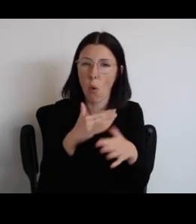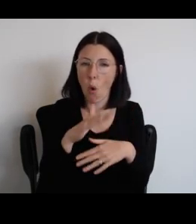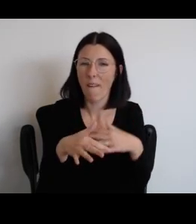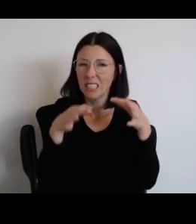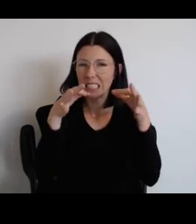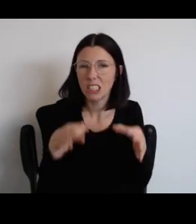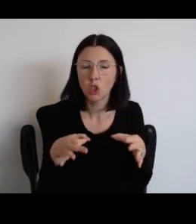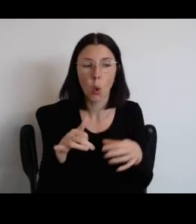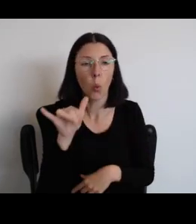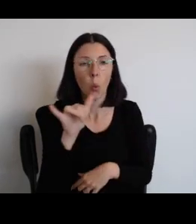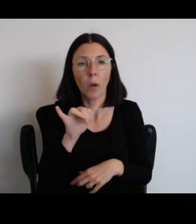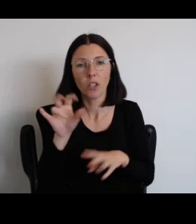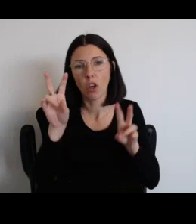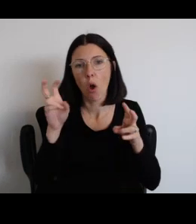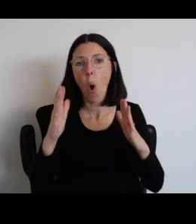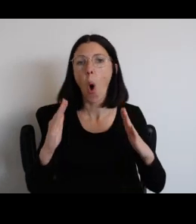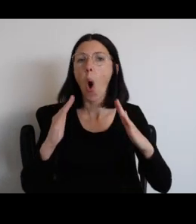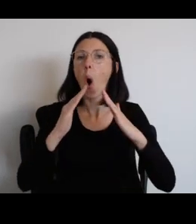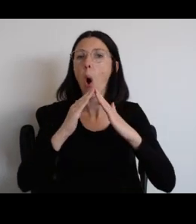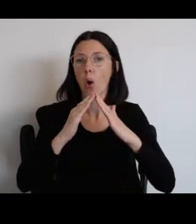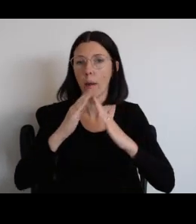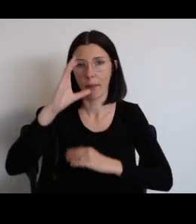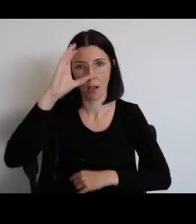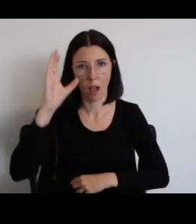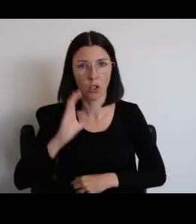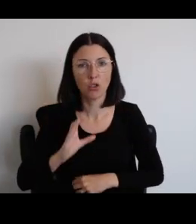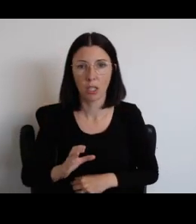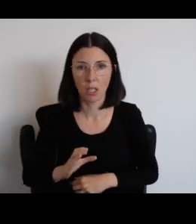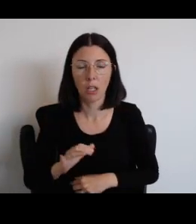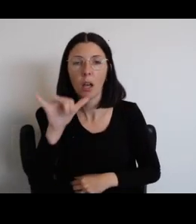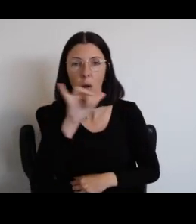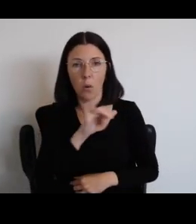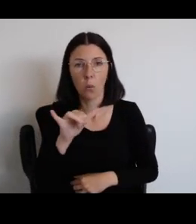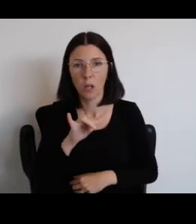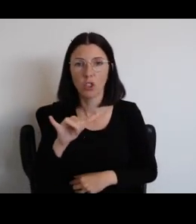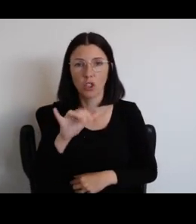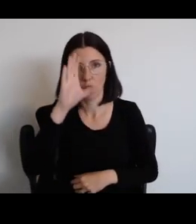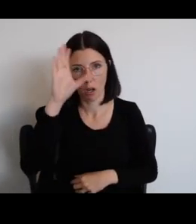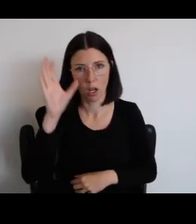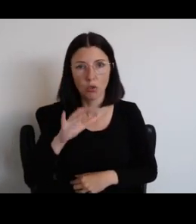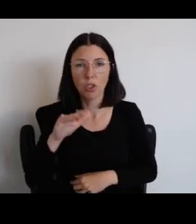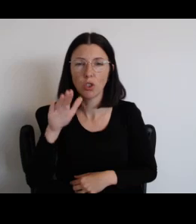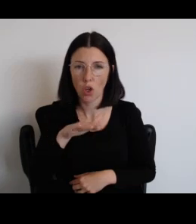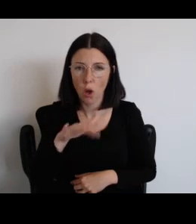should be in for the purposes of the family law proceedings about their care arrangements but